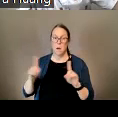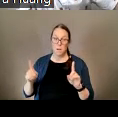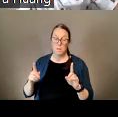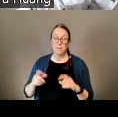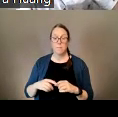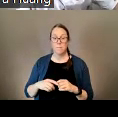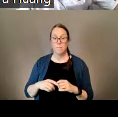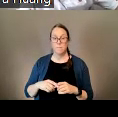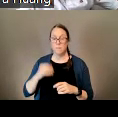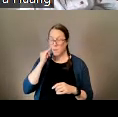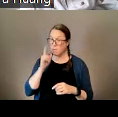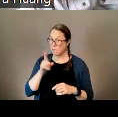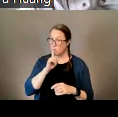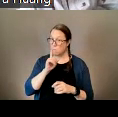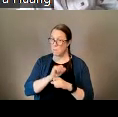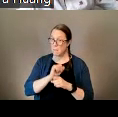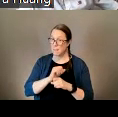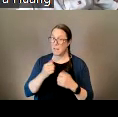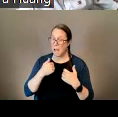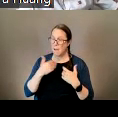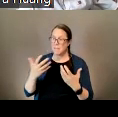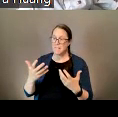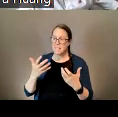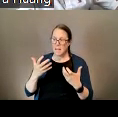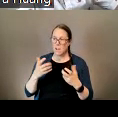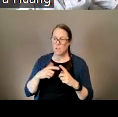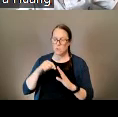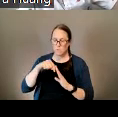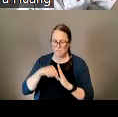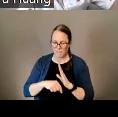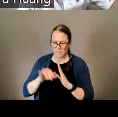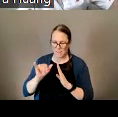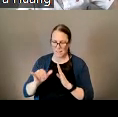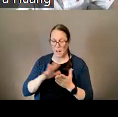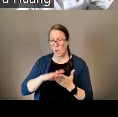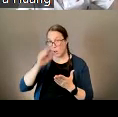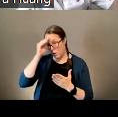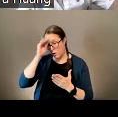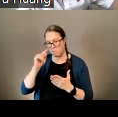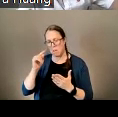If you really have the desire to kind of delve into that and learn it, you certainly can.